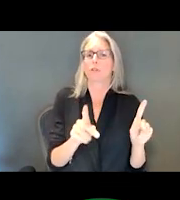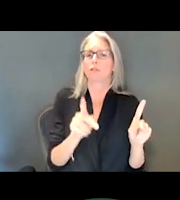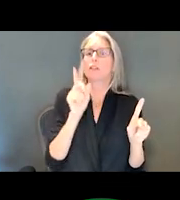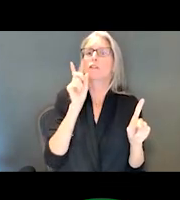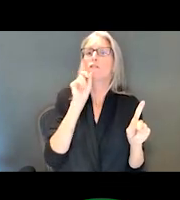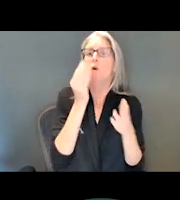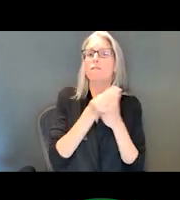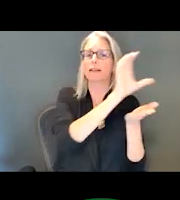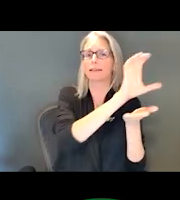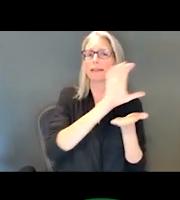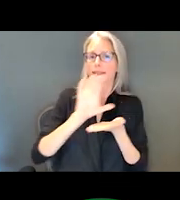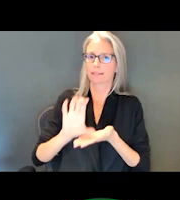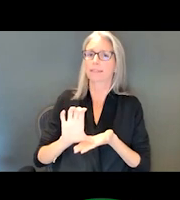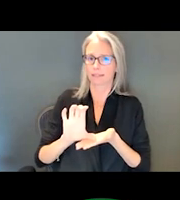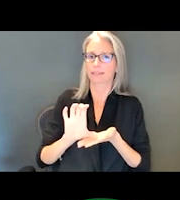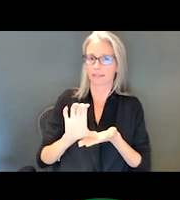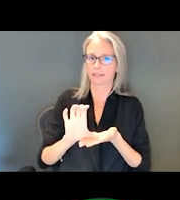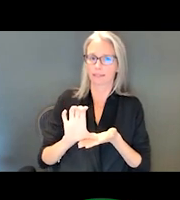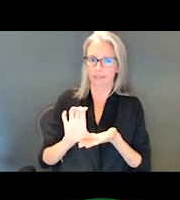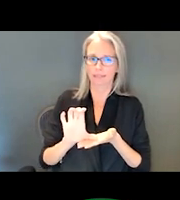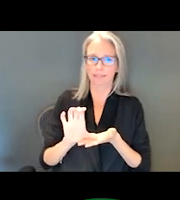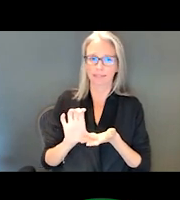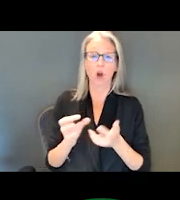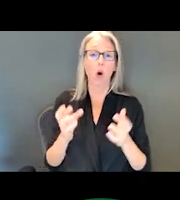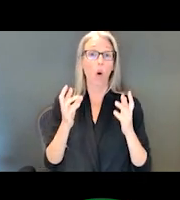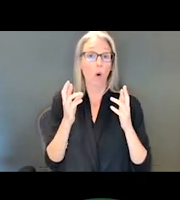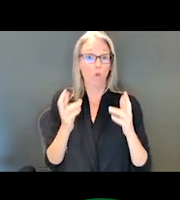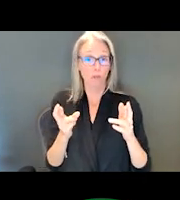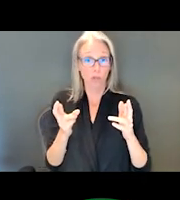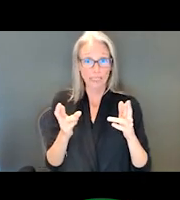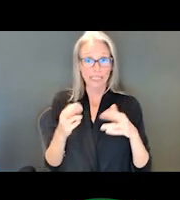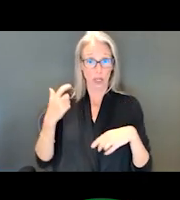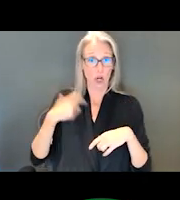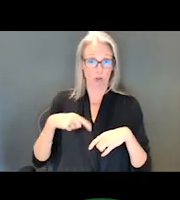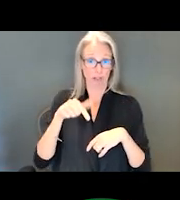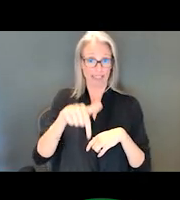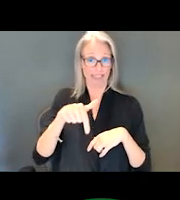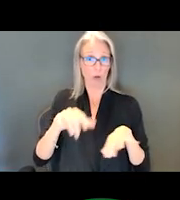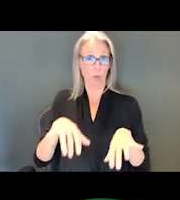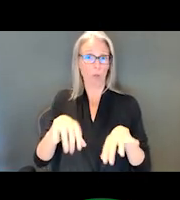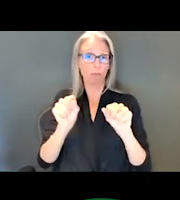to you if, or you can feel free to reach out to us if you want to be involved in any of that. One of the thoughts I had just today was maybe it's time for us to launch a nonprofit.